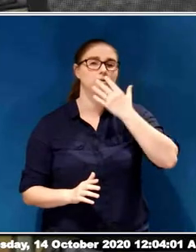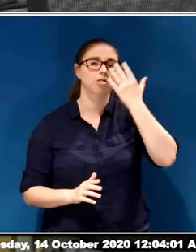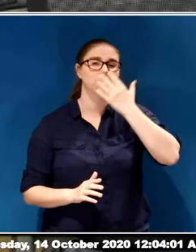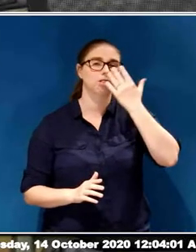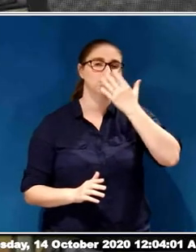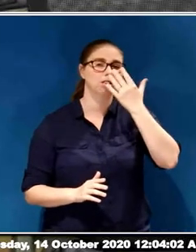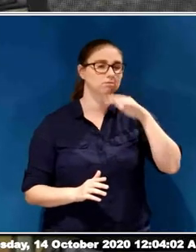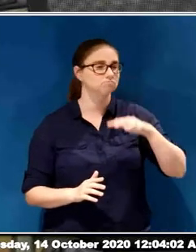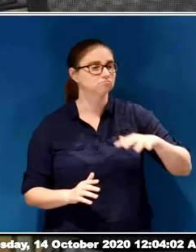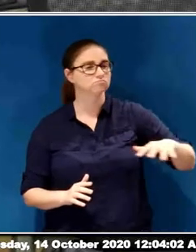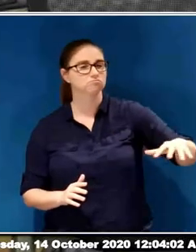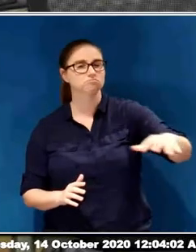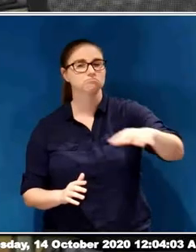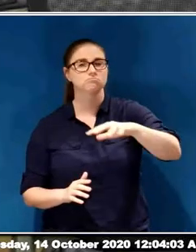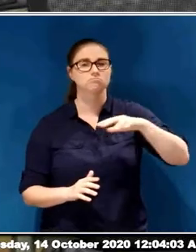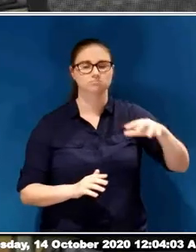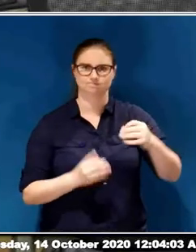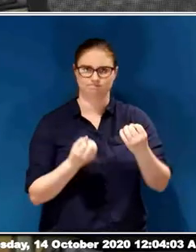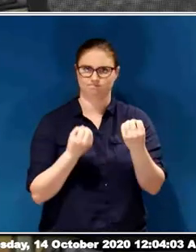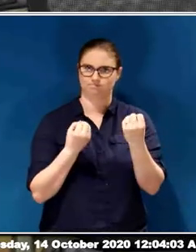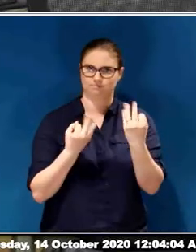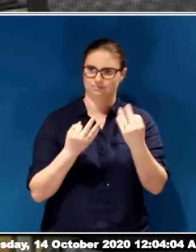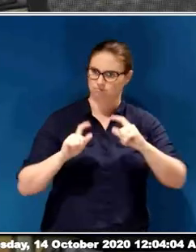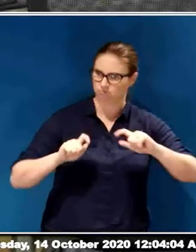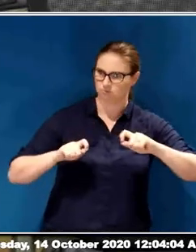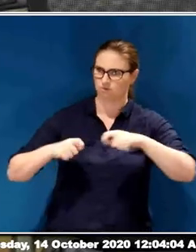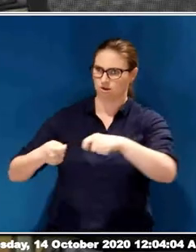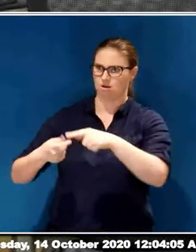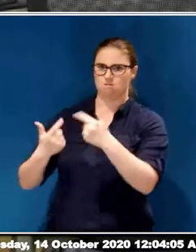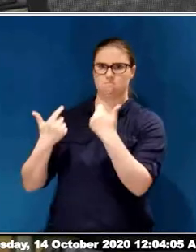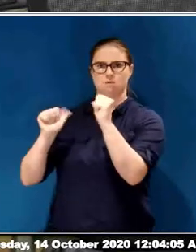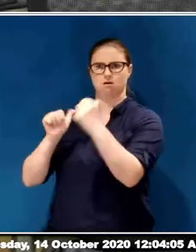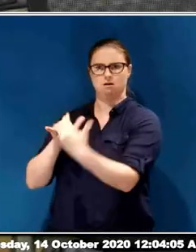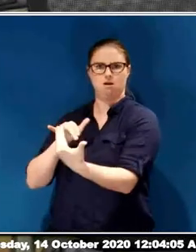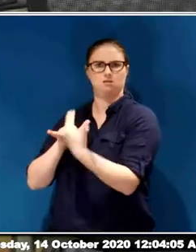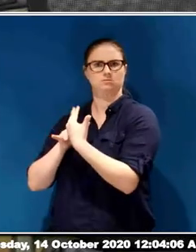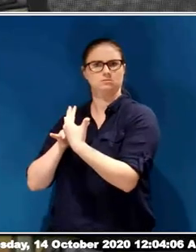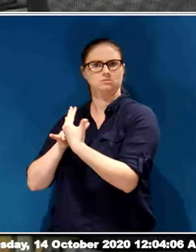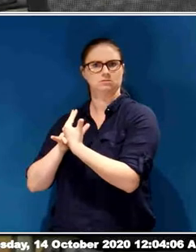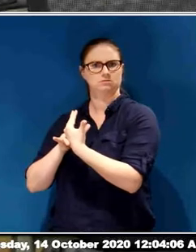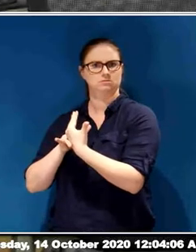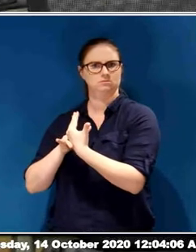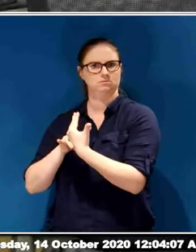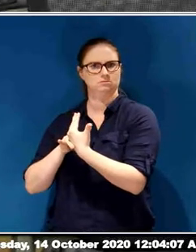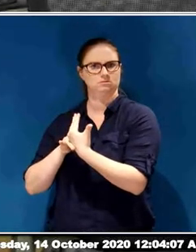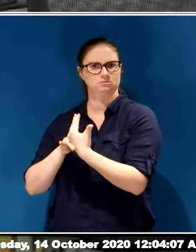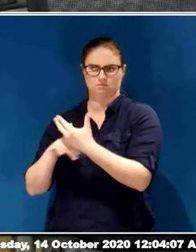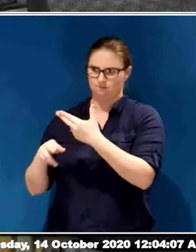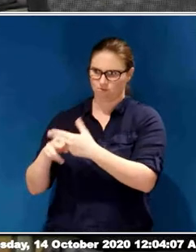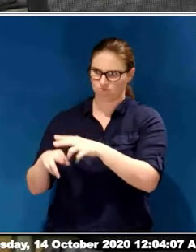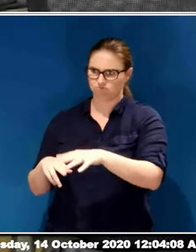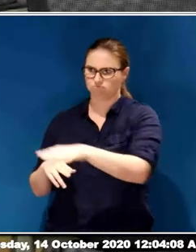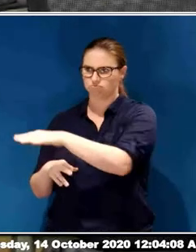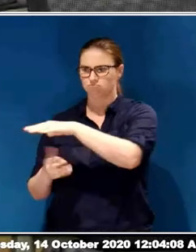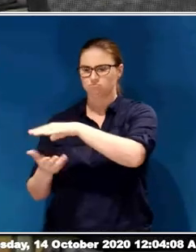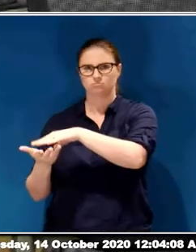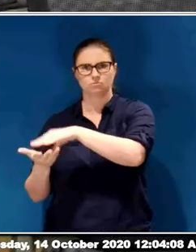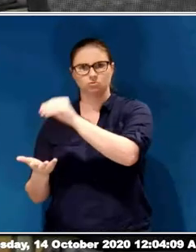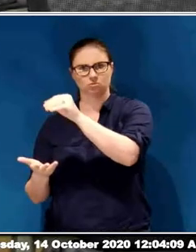with disability to an education that is high in quality, fail to provide